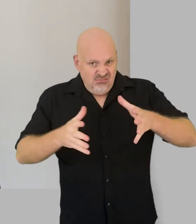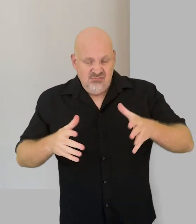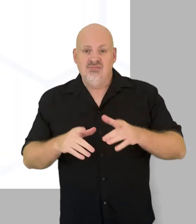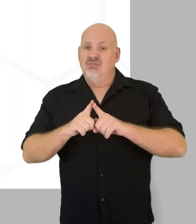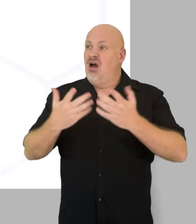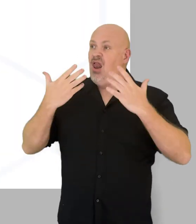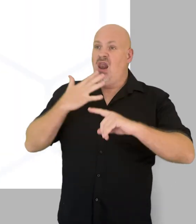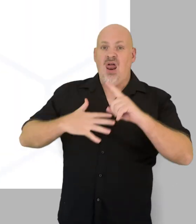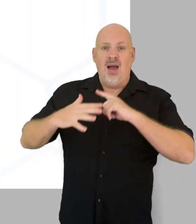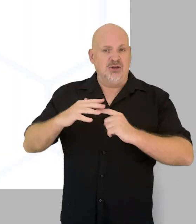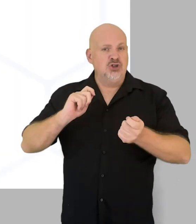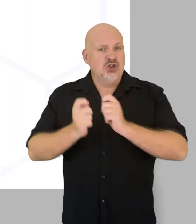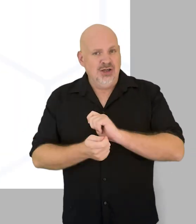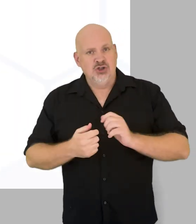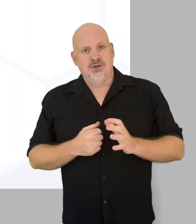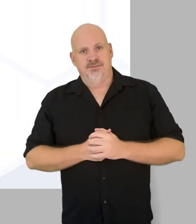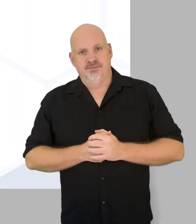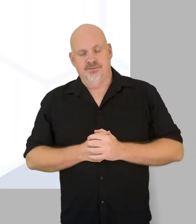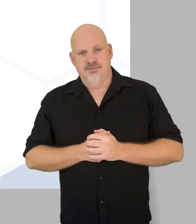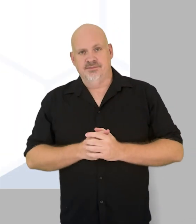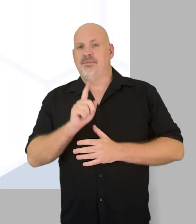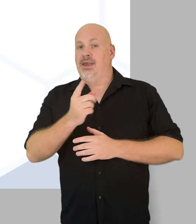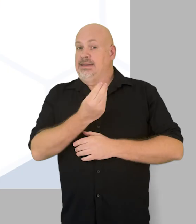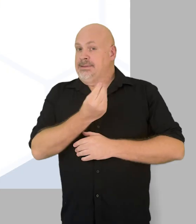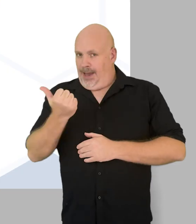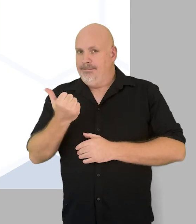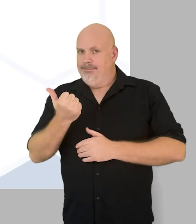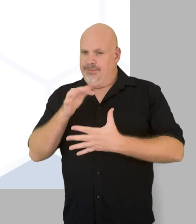We need to strengthen cooperation across health, education and social sectors.